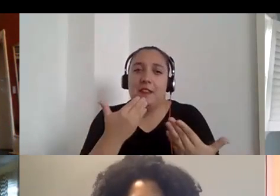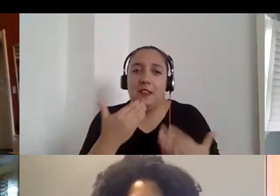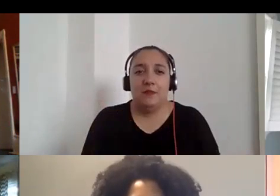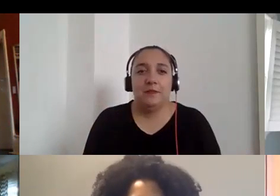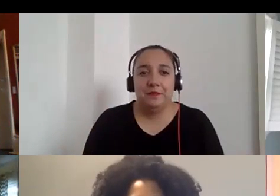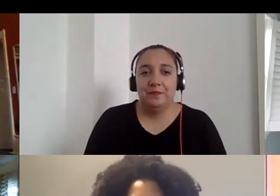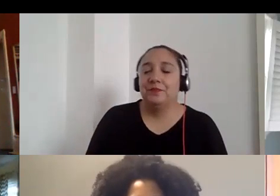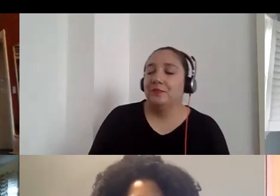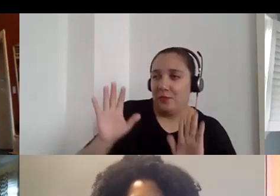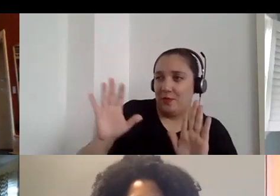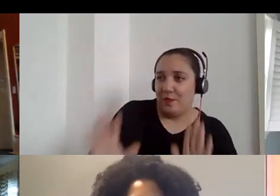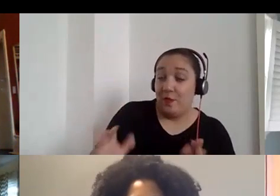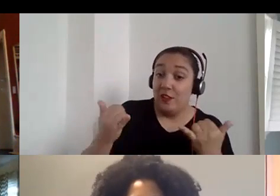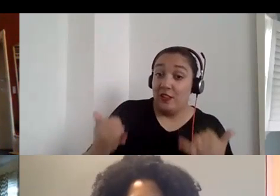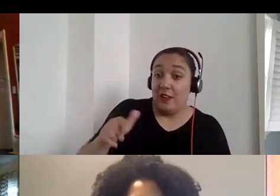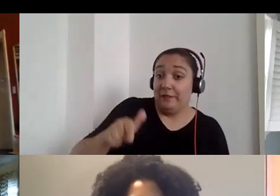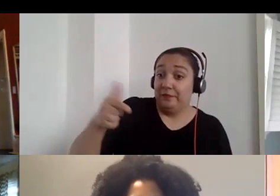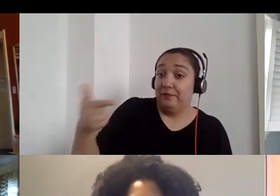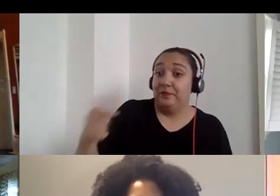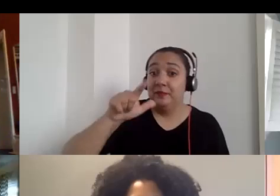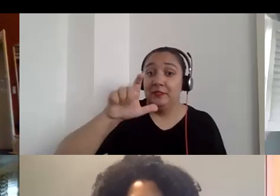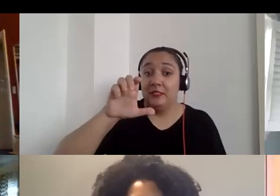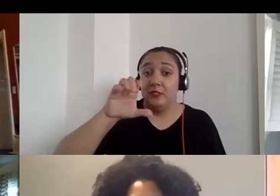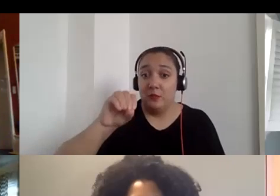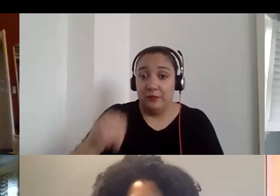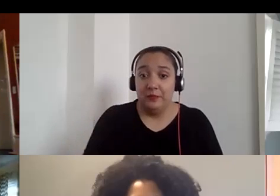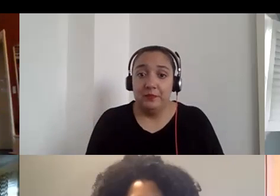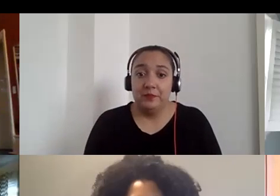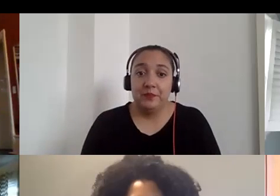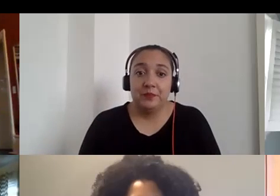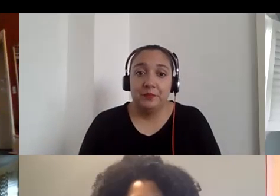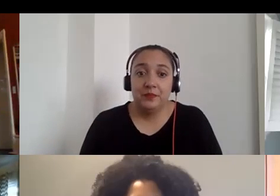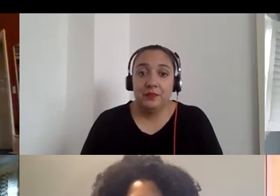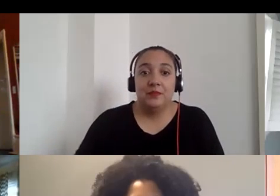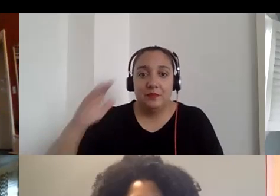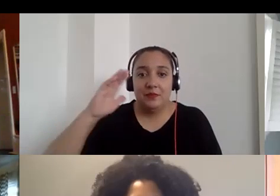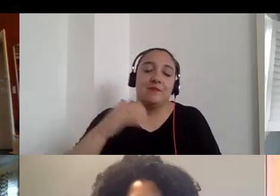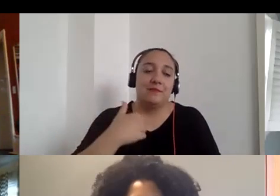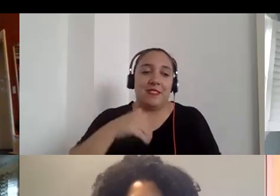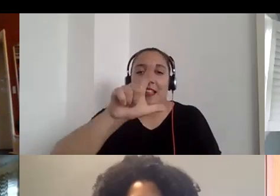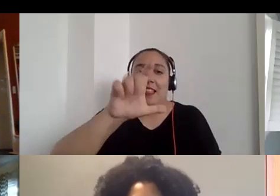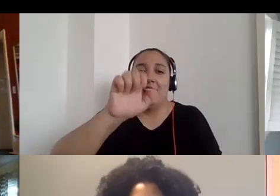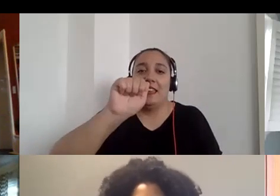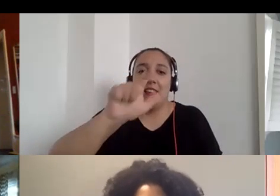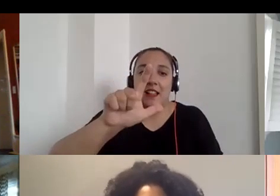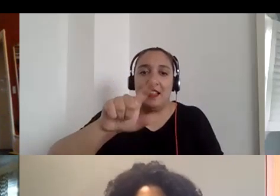Appreciate that. And Leal? Hi, everyone. My name is Leal Zielinska.